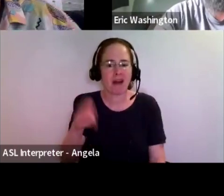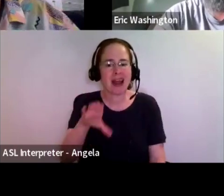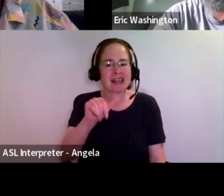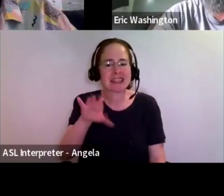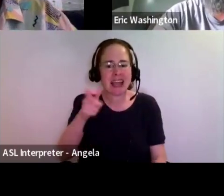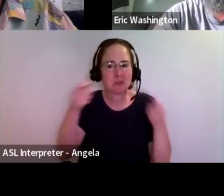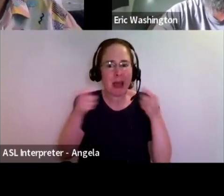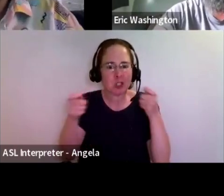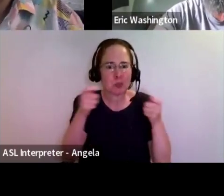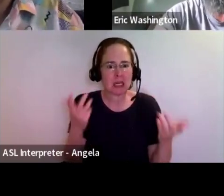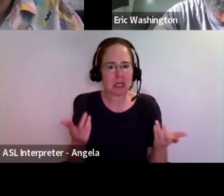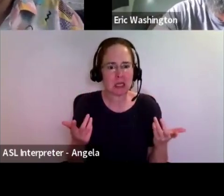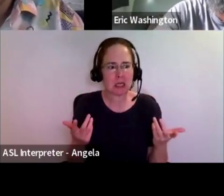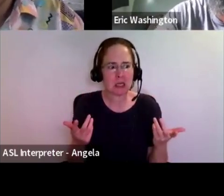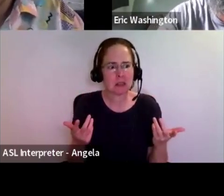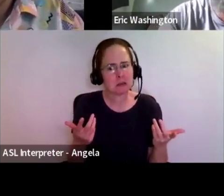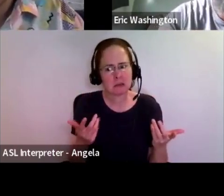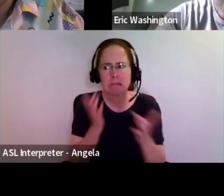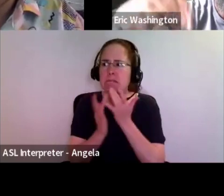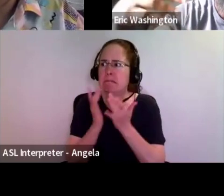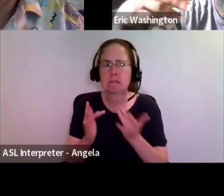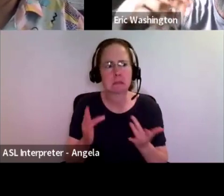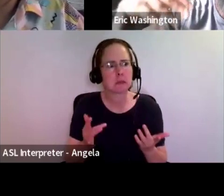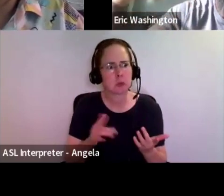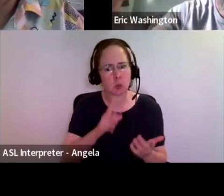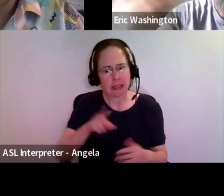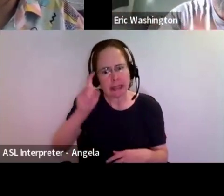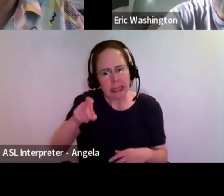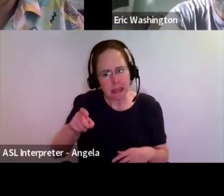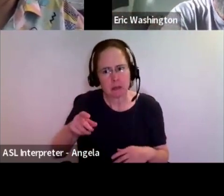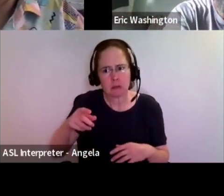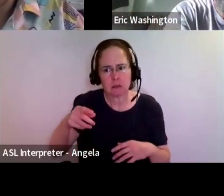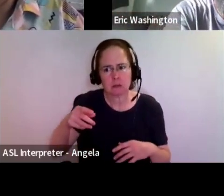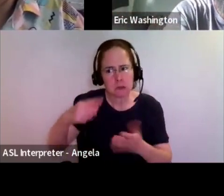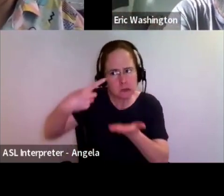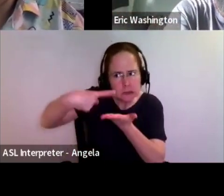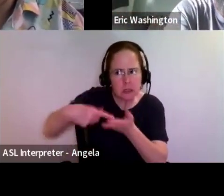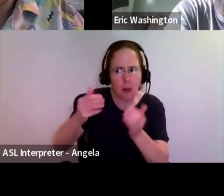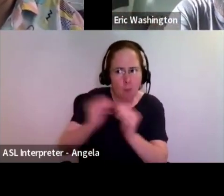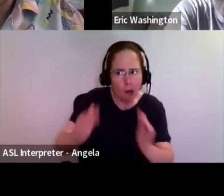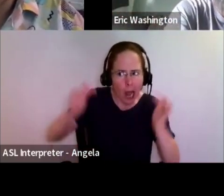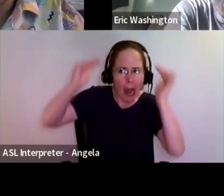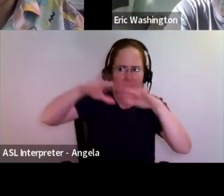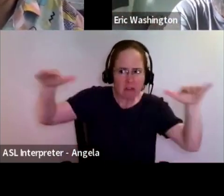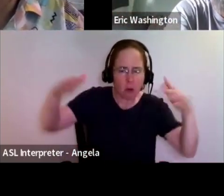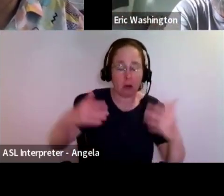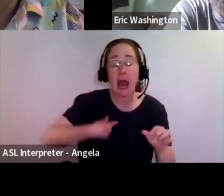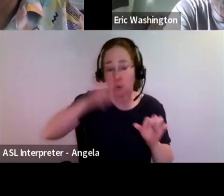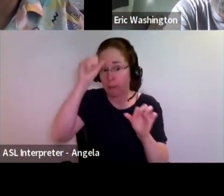see it be more of a need to argue this at, you know, at the higher levels. Because, I mean, I remember my grandmother, you